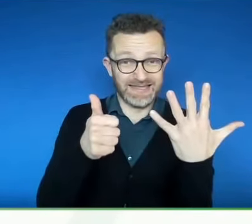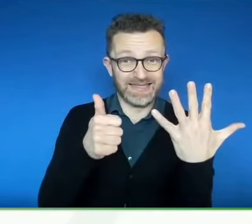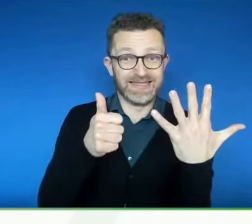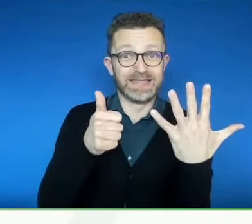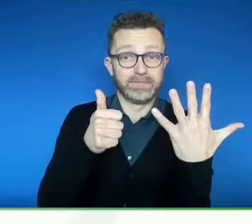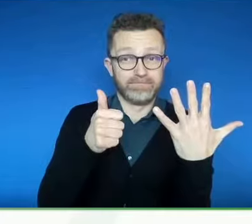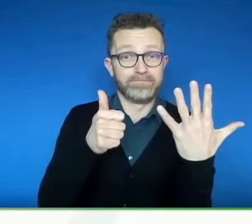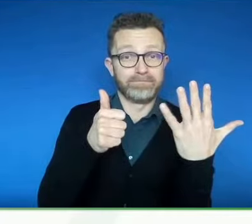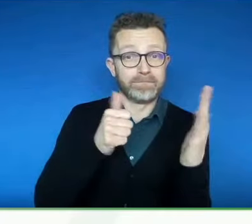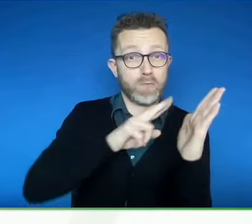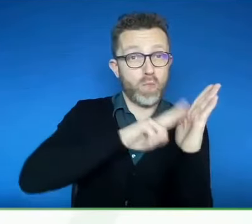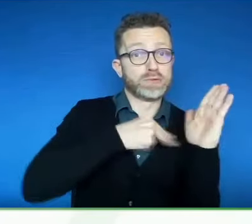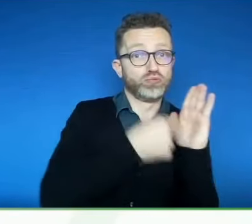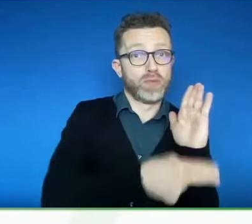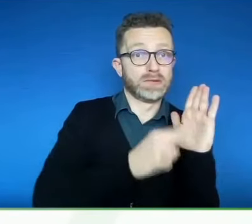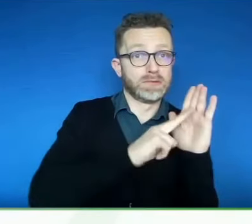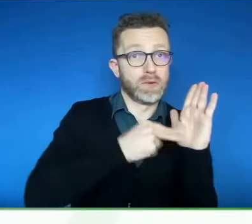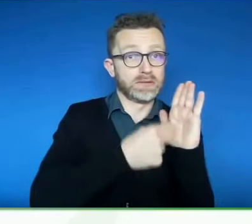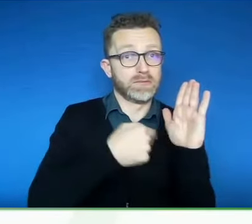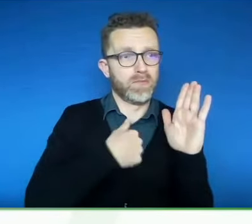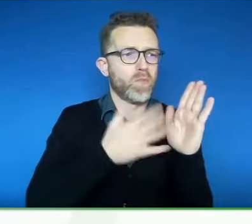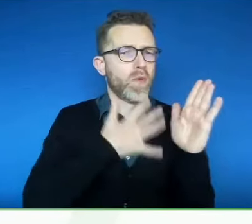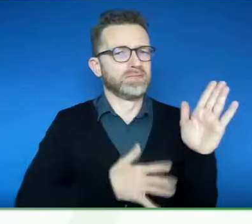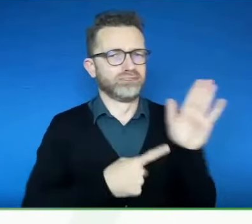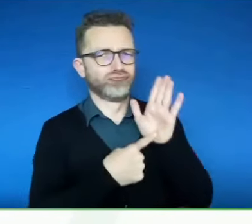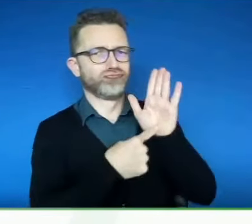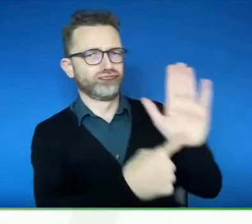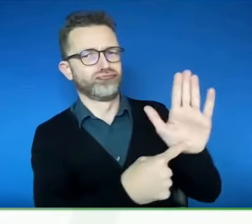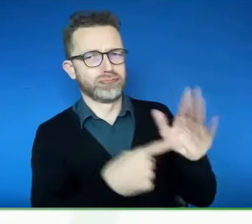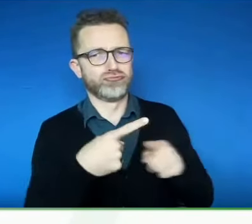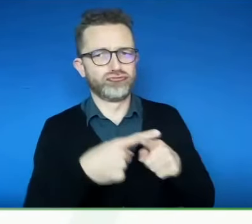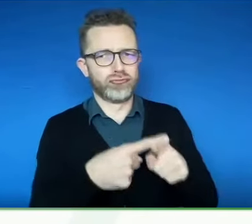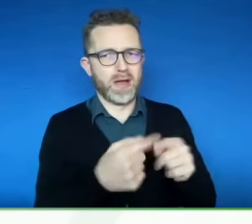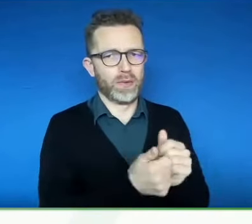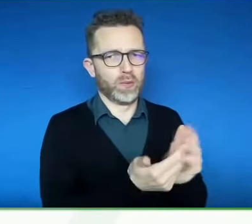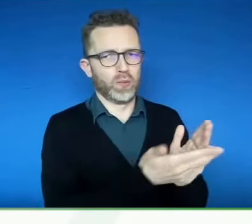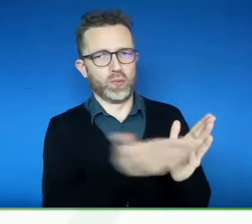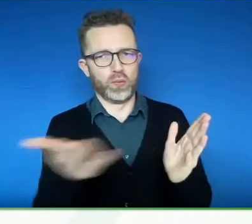We know that not too many people disabilities have access actually